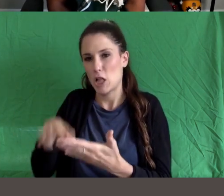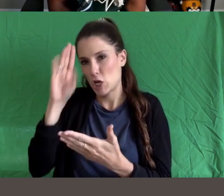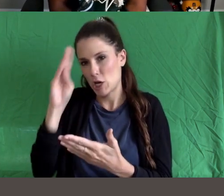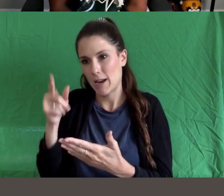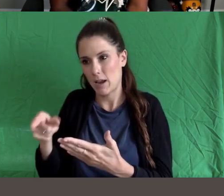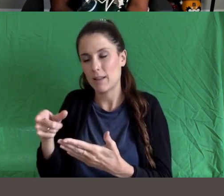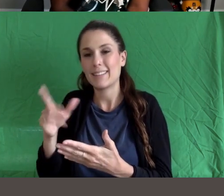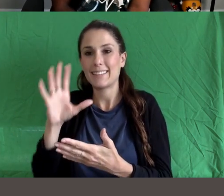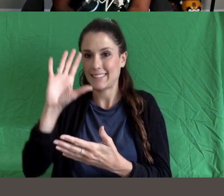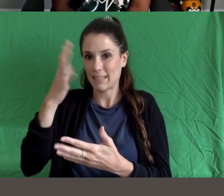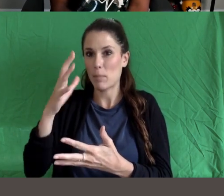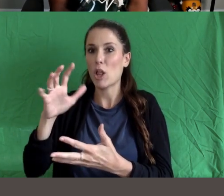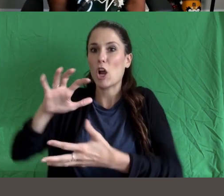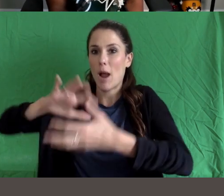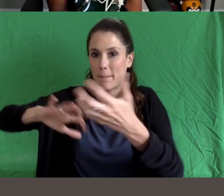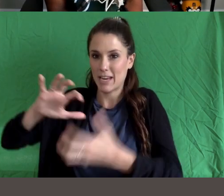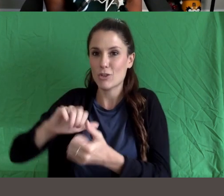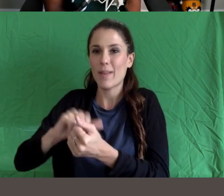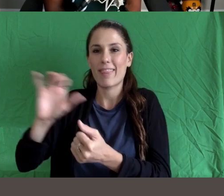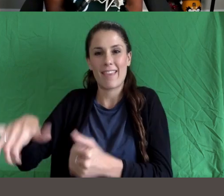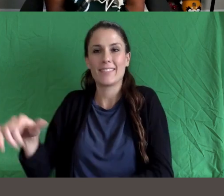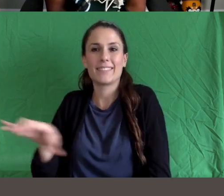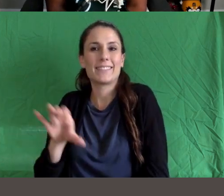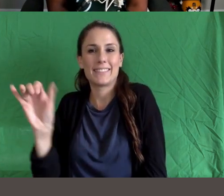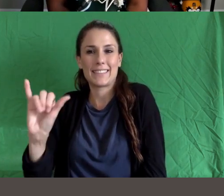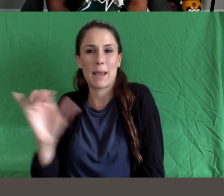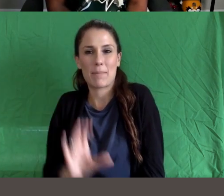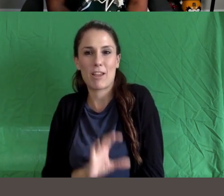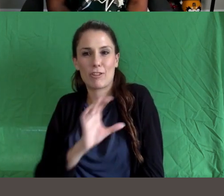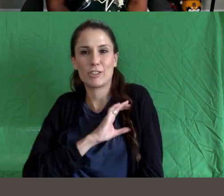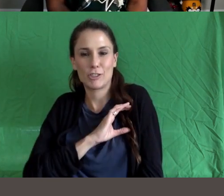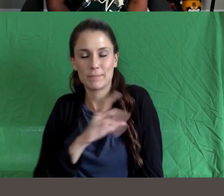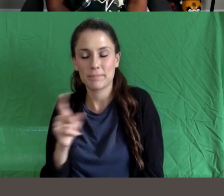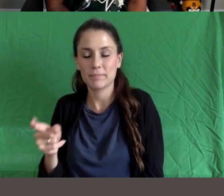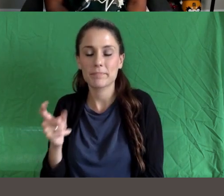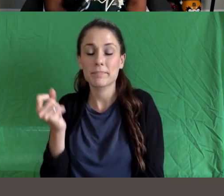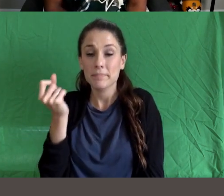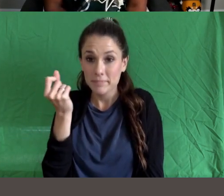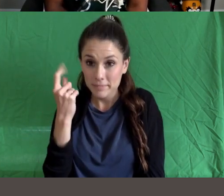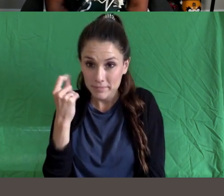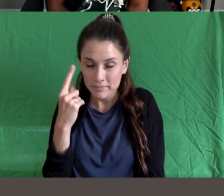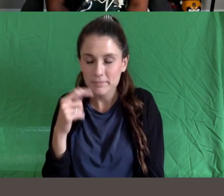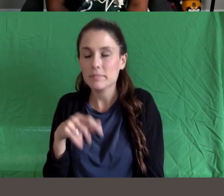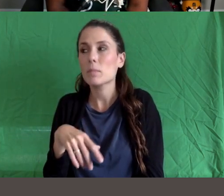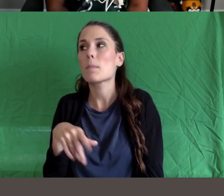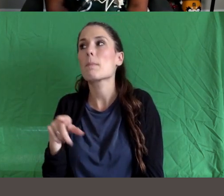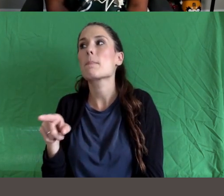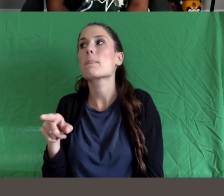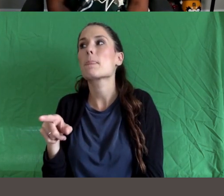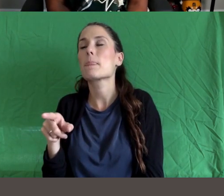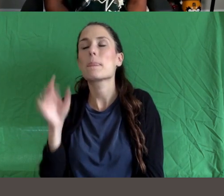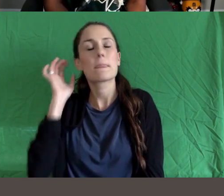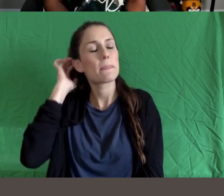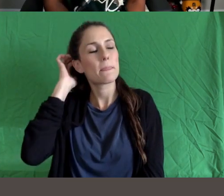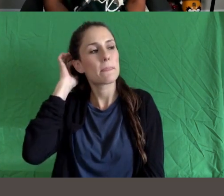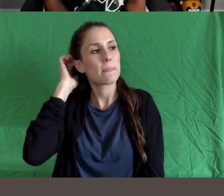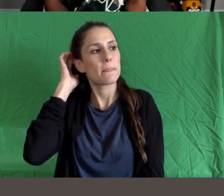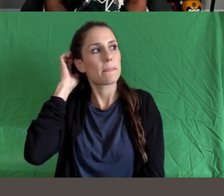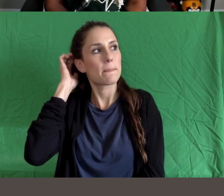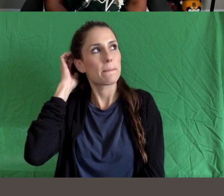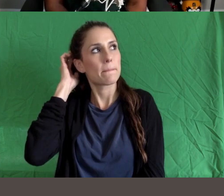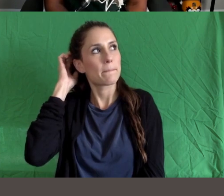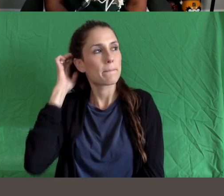a similar combo to this one with that same character and it got to the point that I didn't